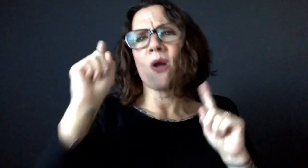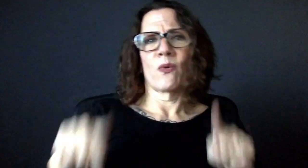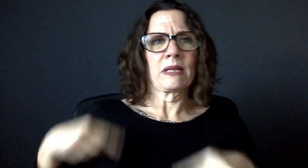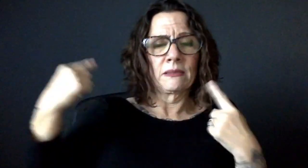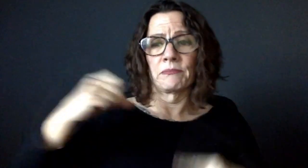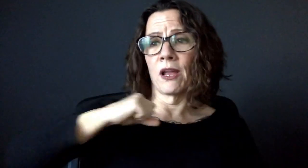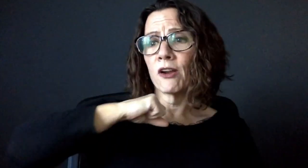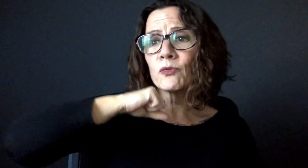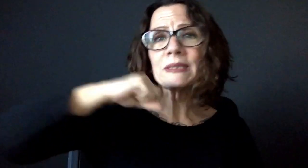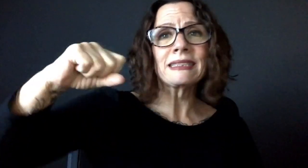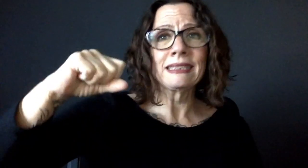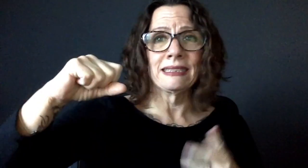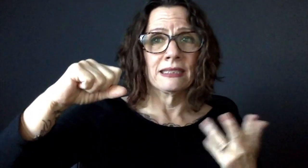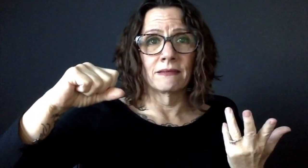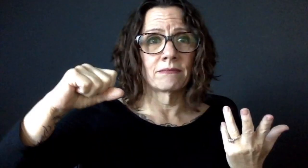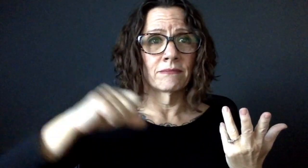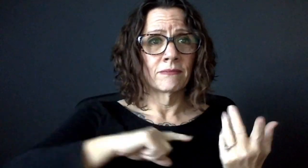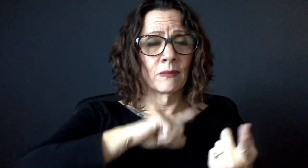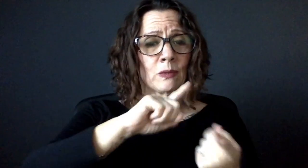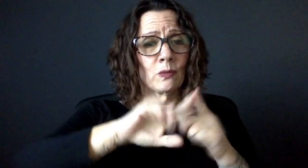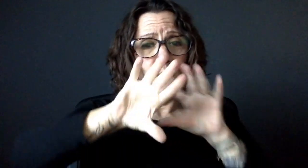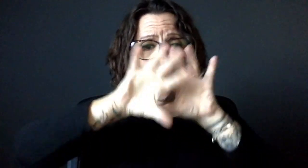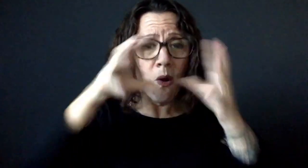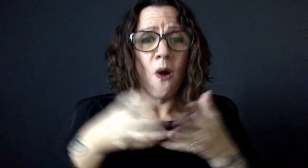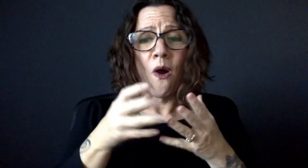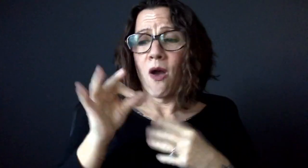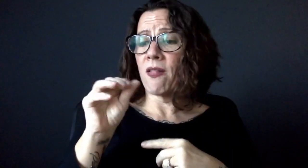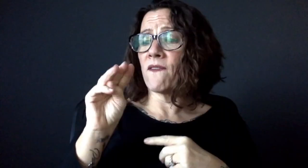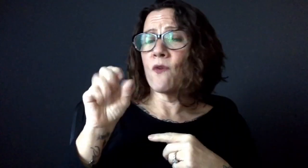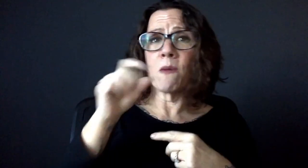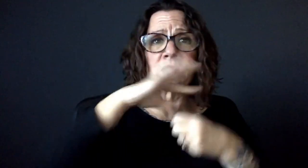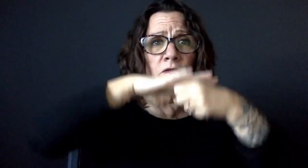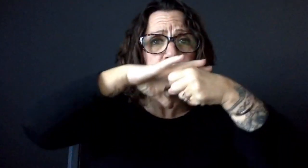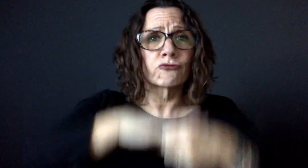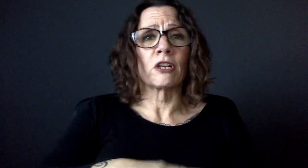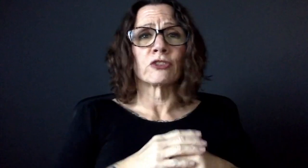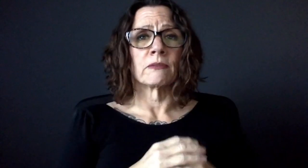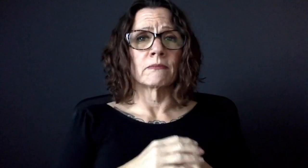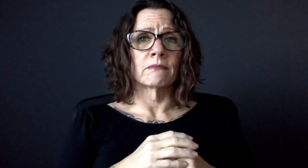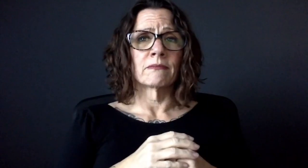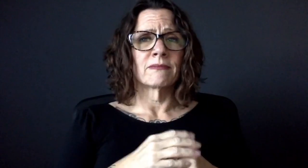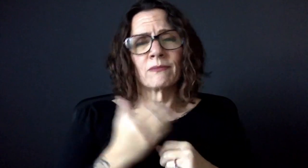There has always been resistance to all forms of oppression,